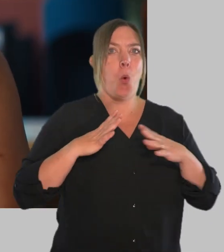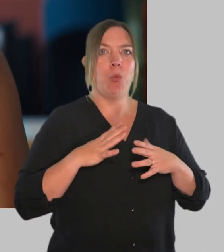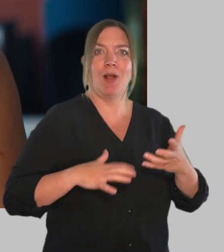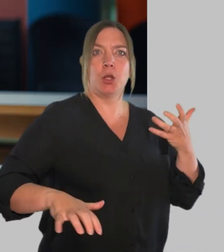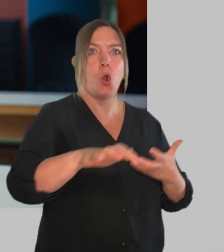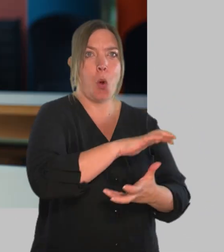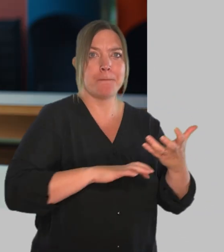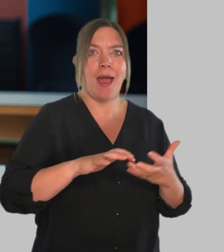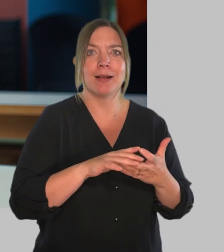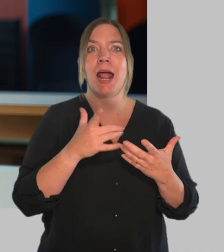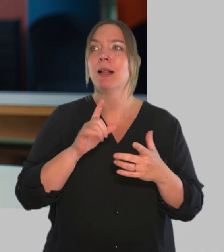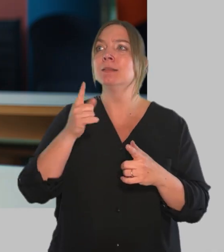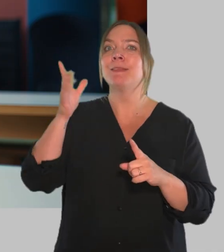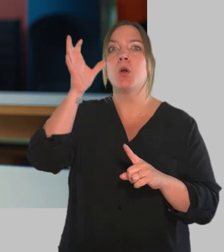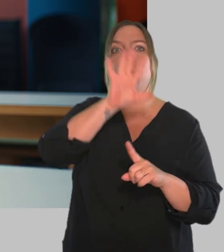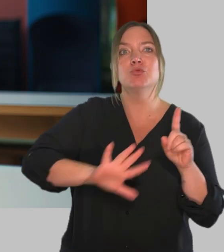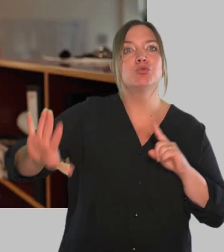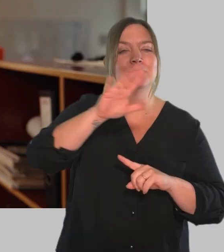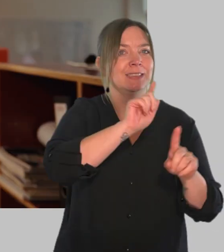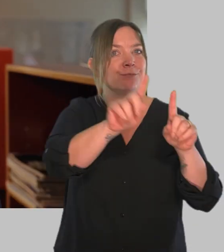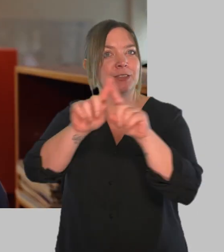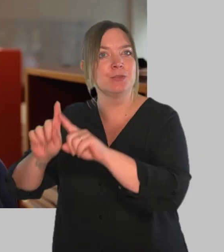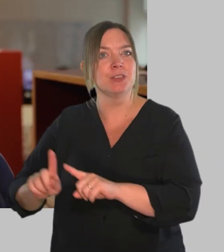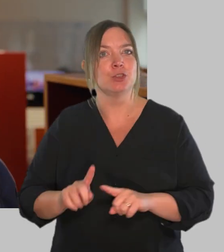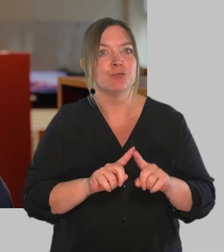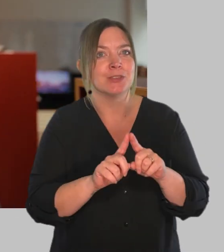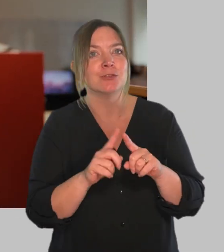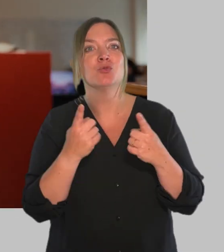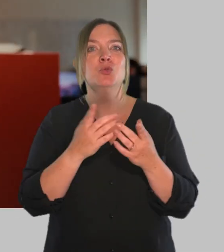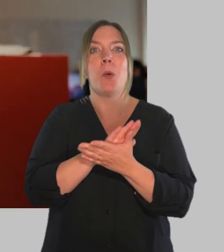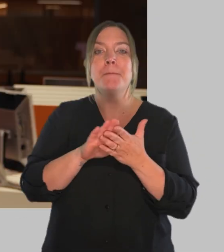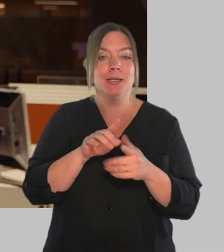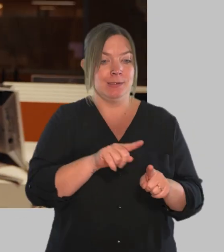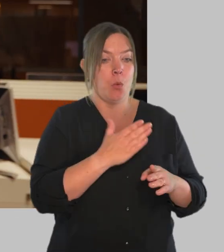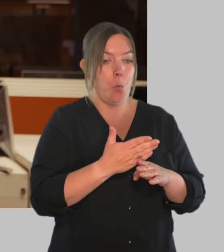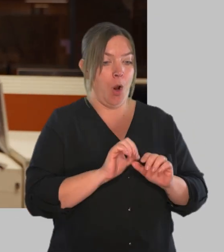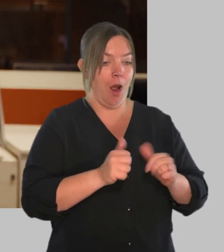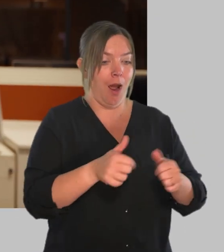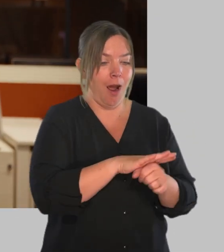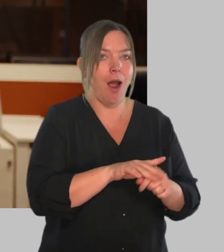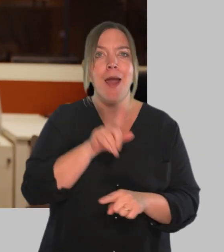so it's not a blanket “AI will solve everything”. In answer to that question of whether AI will replace the doctor,